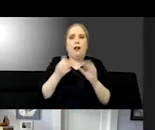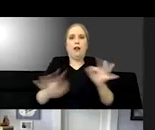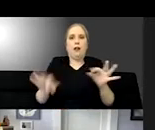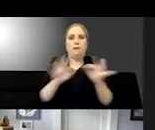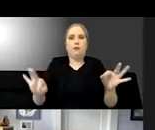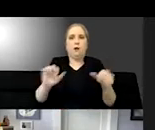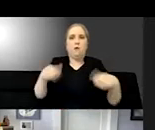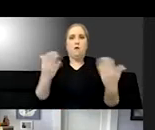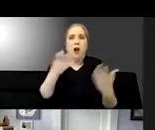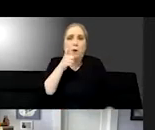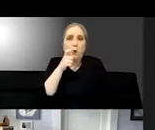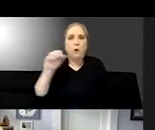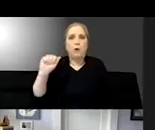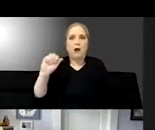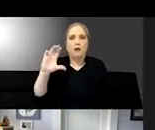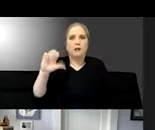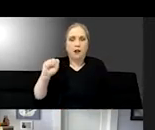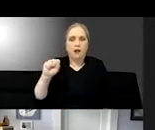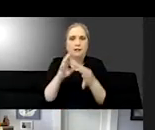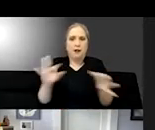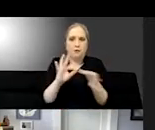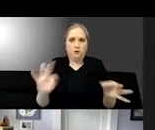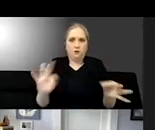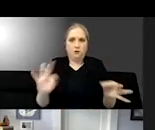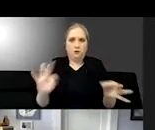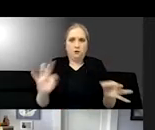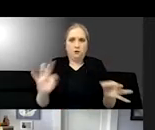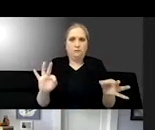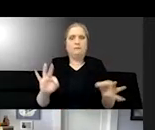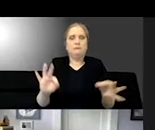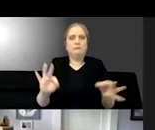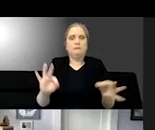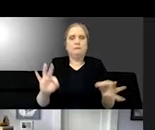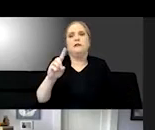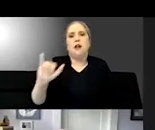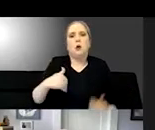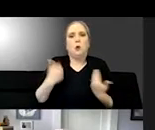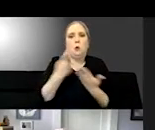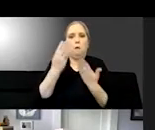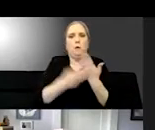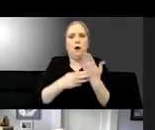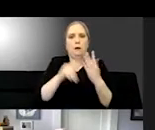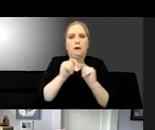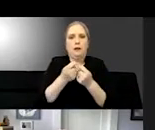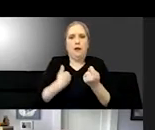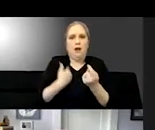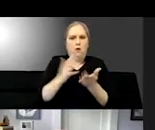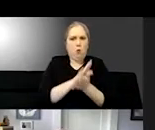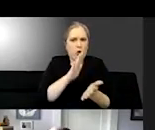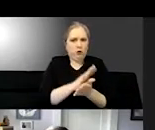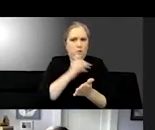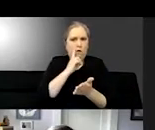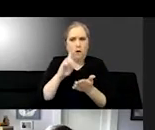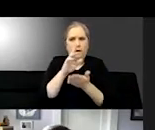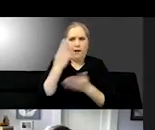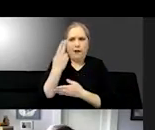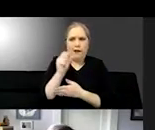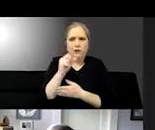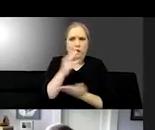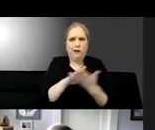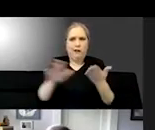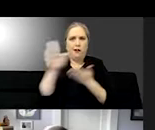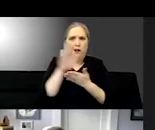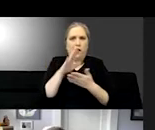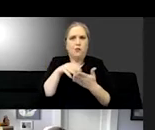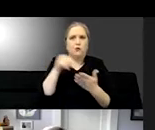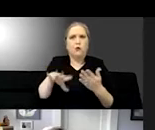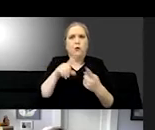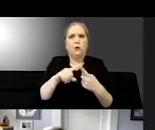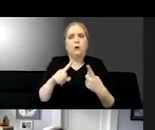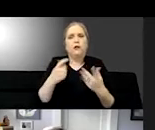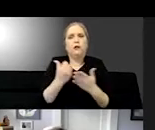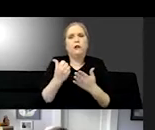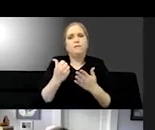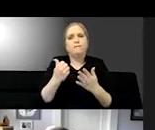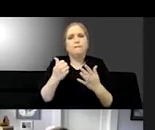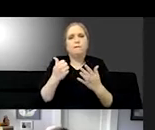SDI's youth programs team has put together a worksheet for high school students and college students to further explore ableism after watching "Crip Camp." If you are an educator and would like to use the worksheet with your students, please contact Blair Gammerman. We will put her email address in the chat box.